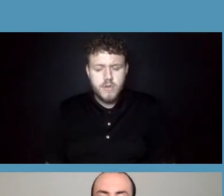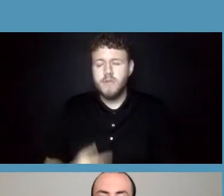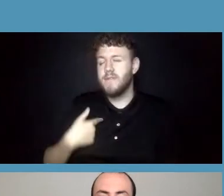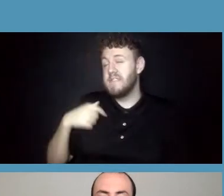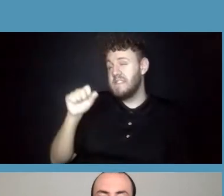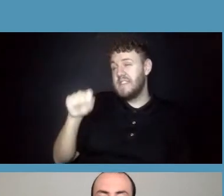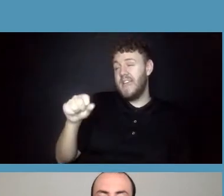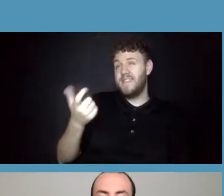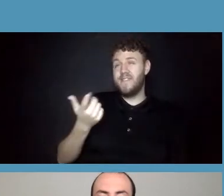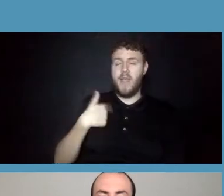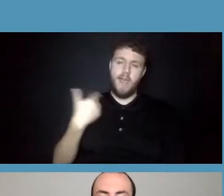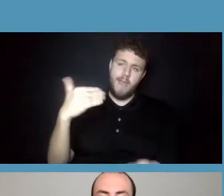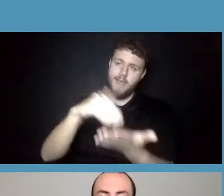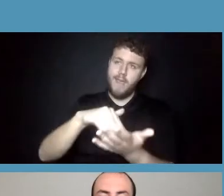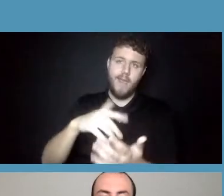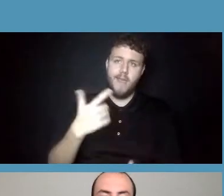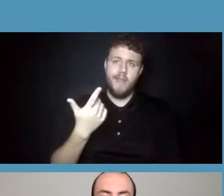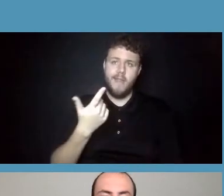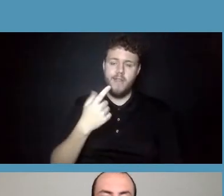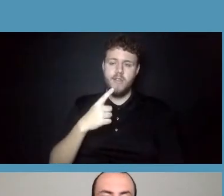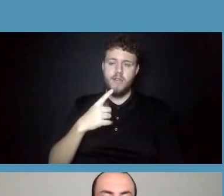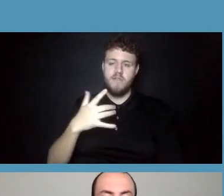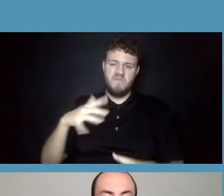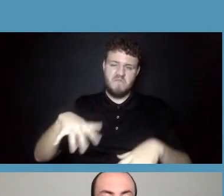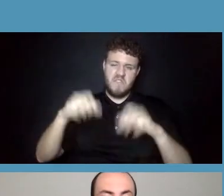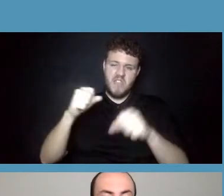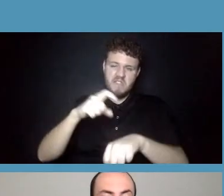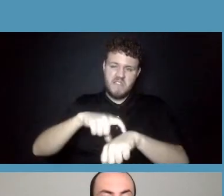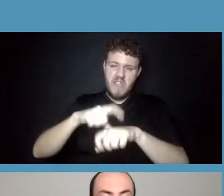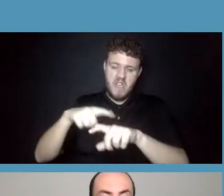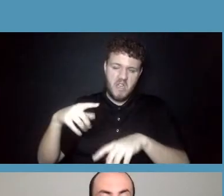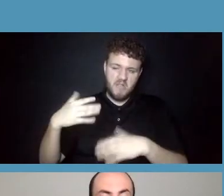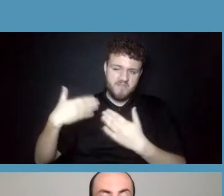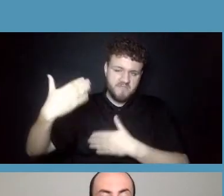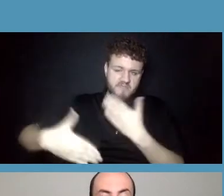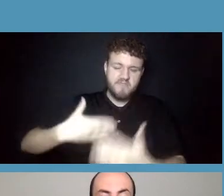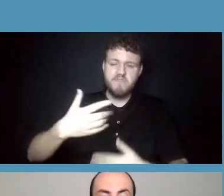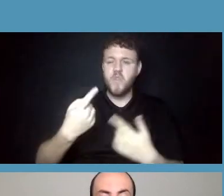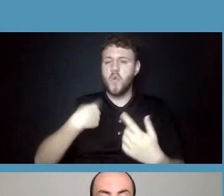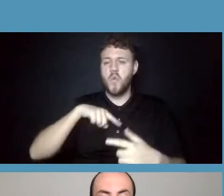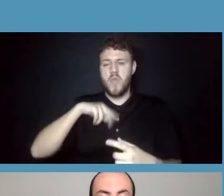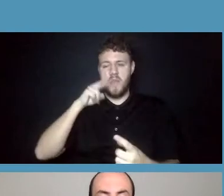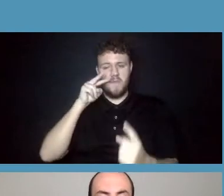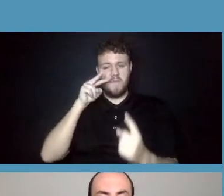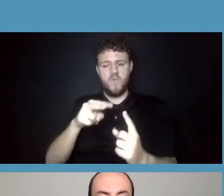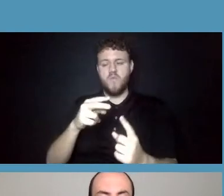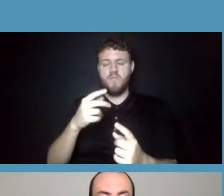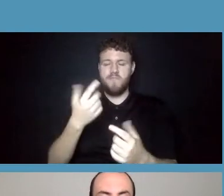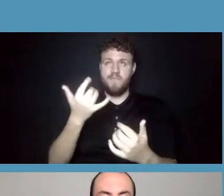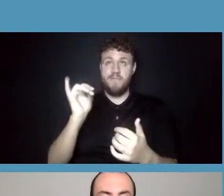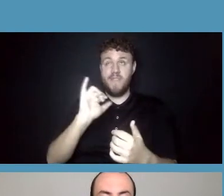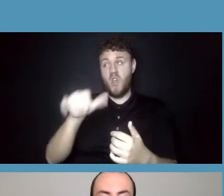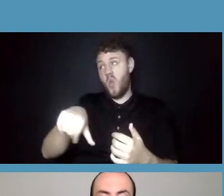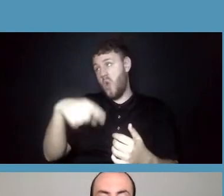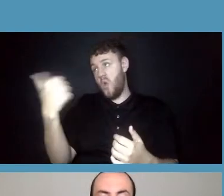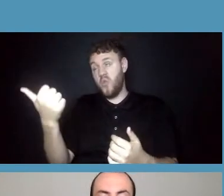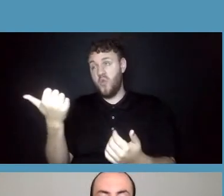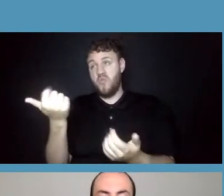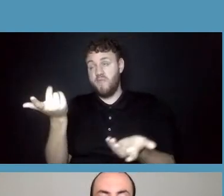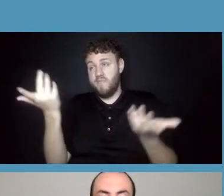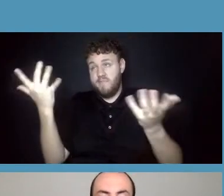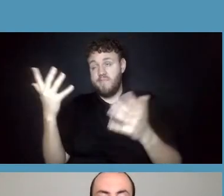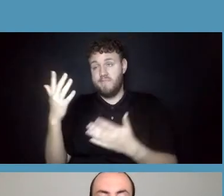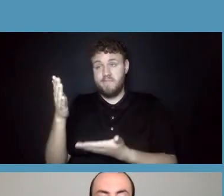Again, like I said, it takes time but we just view it the same way we would view what are any things